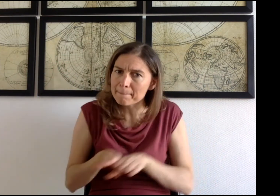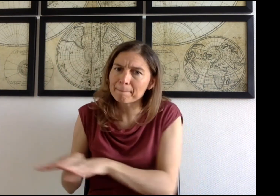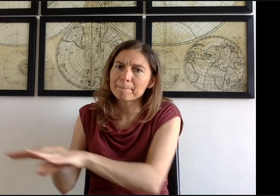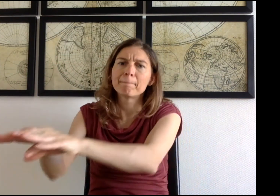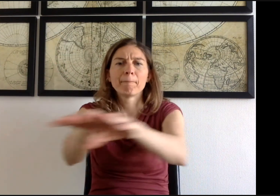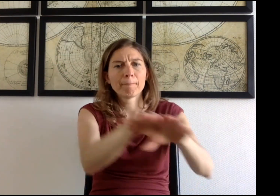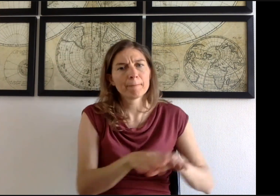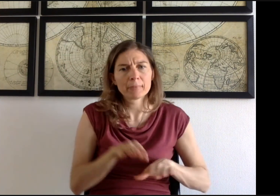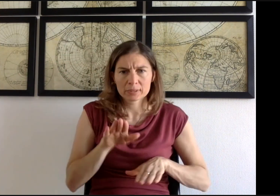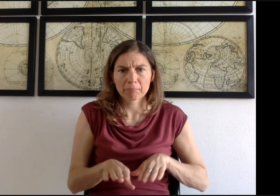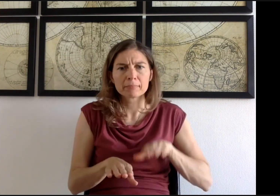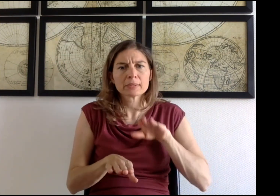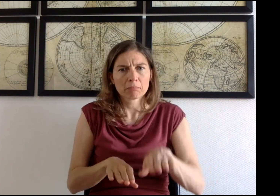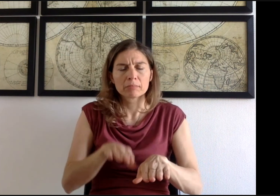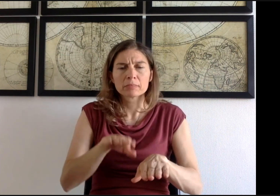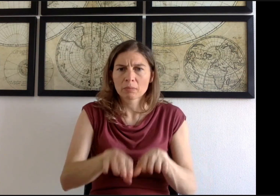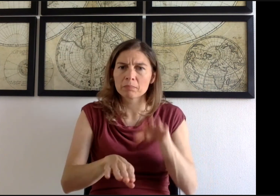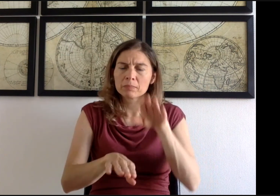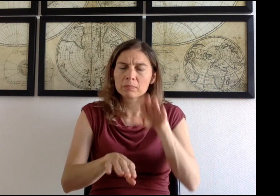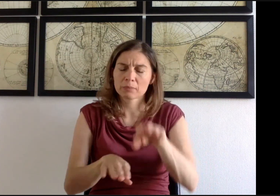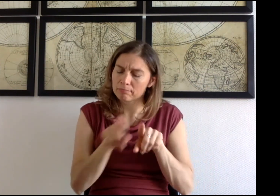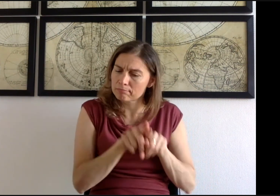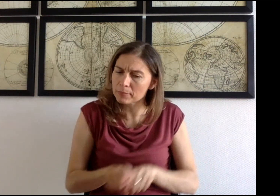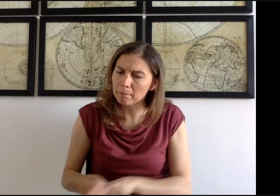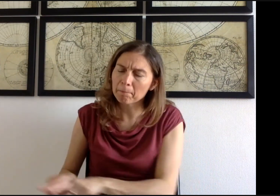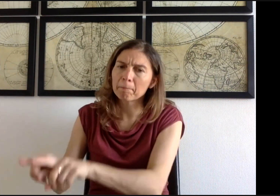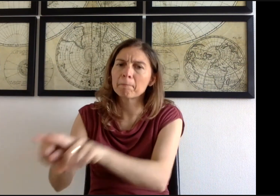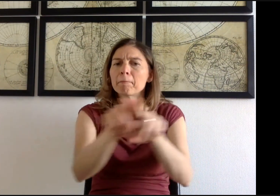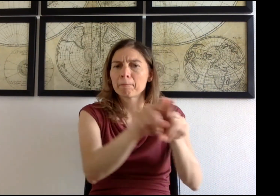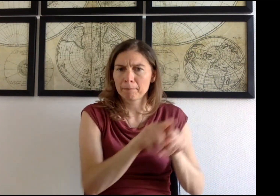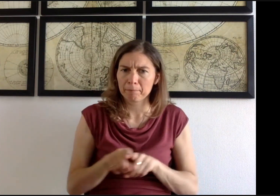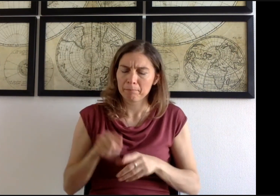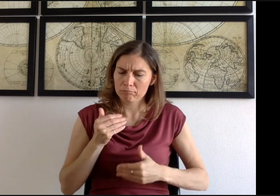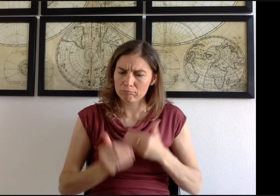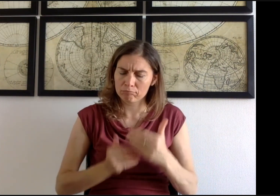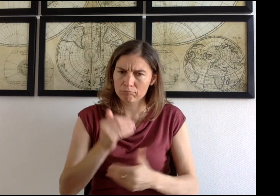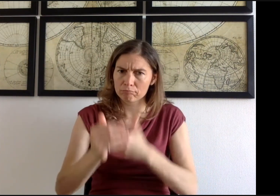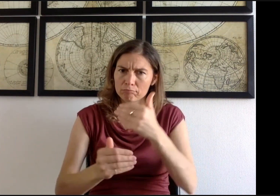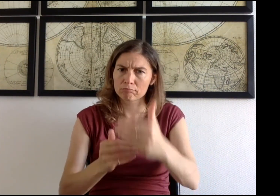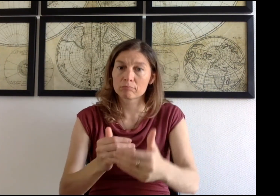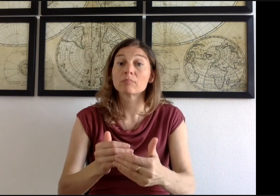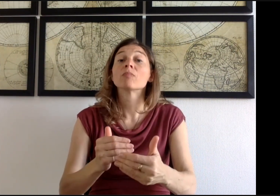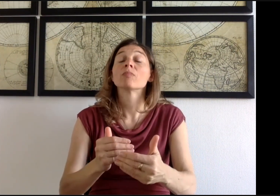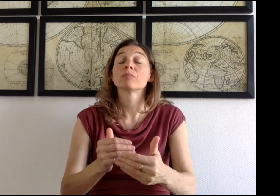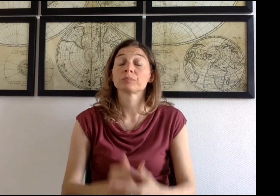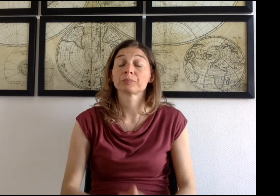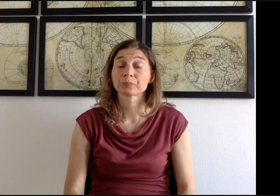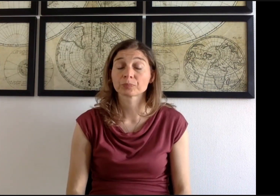[IN OTHER LANGUAGE]